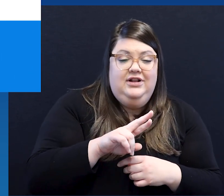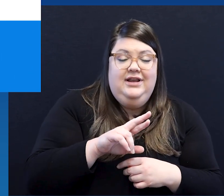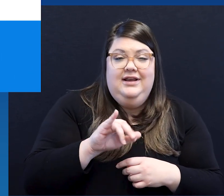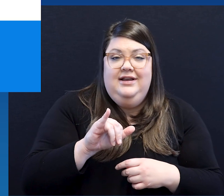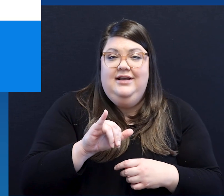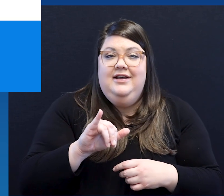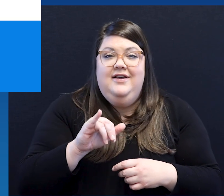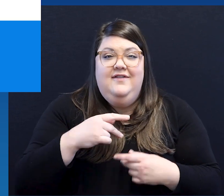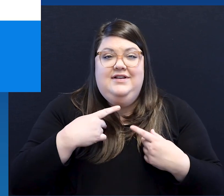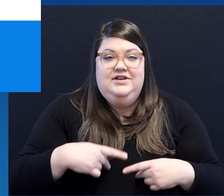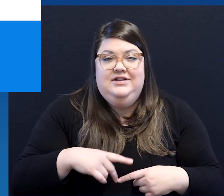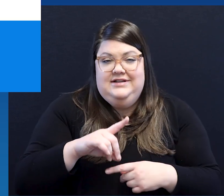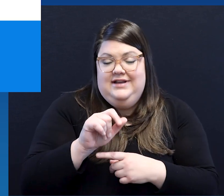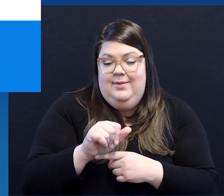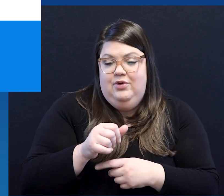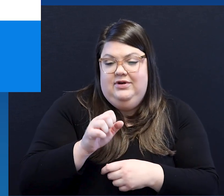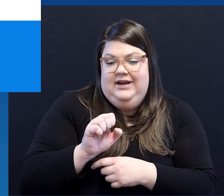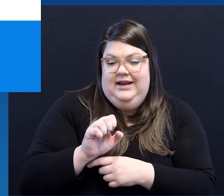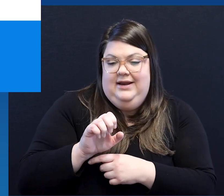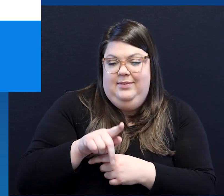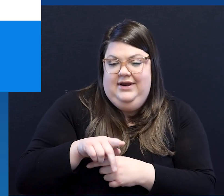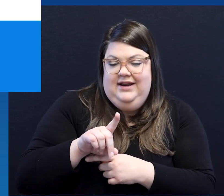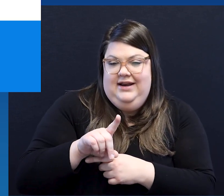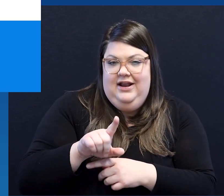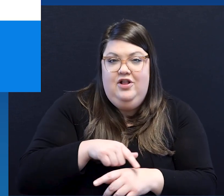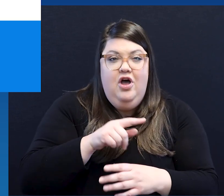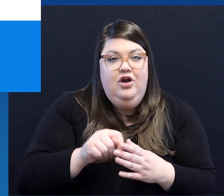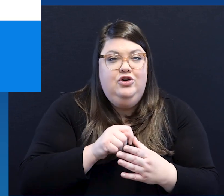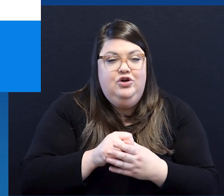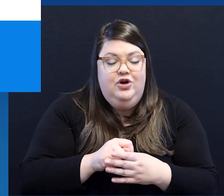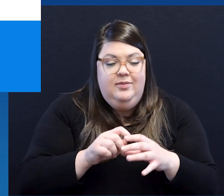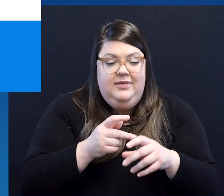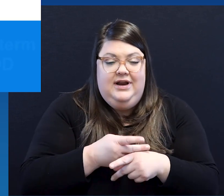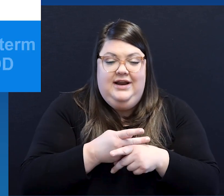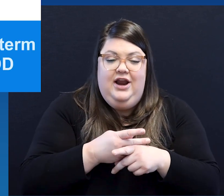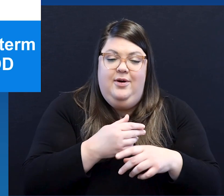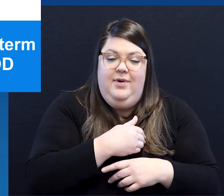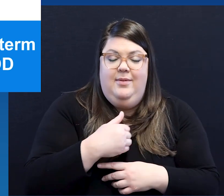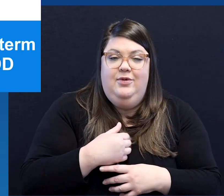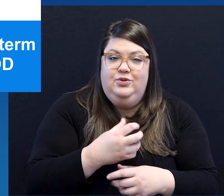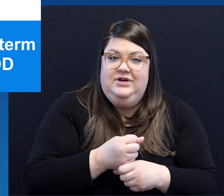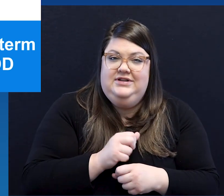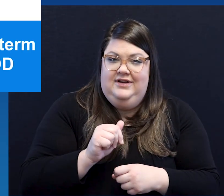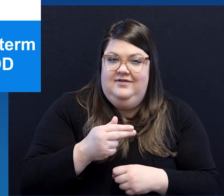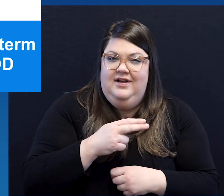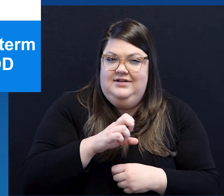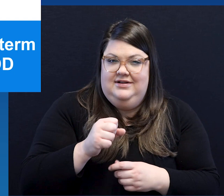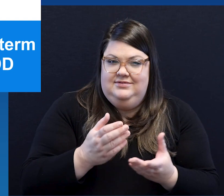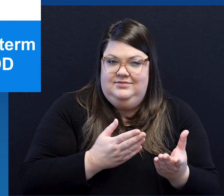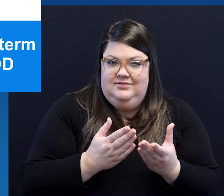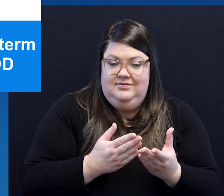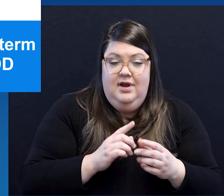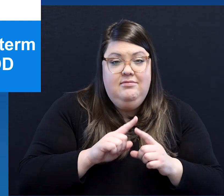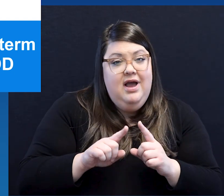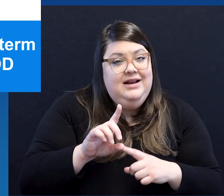according to United Cerebral Palsey's "Case for Inclusion." Elderly and physically disabled or EPD